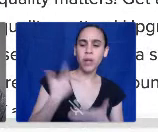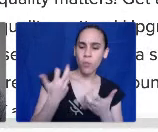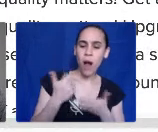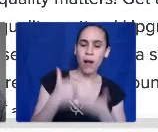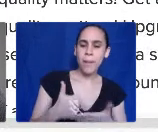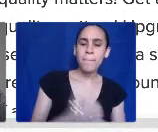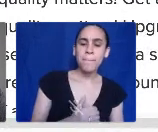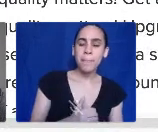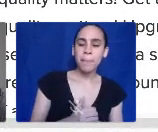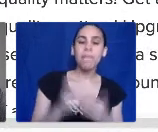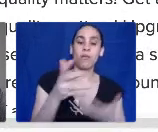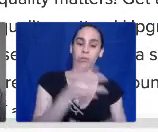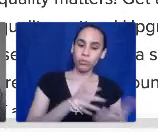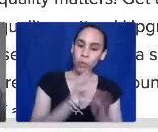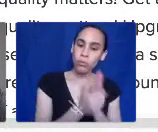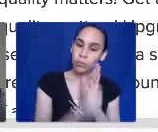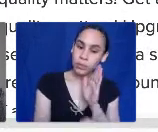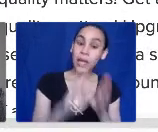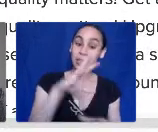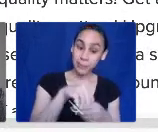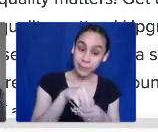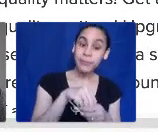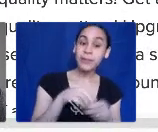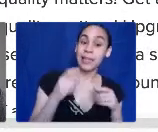social skills and interview are really important i mean who do you want to work with at work